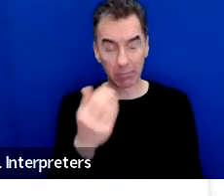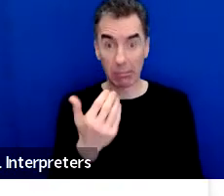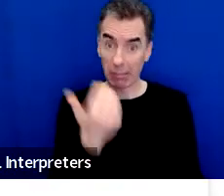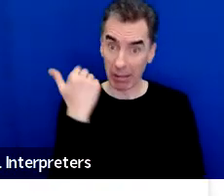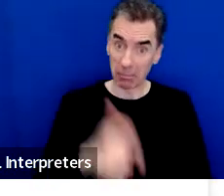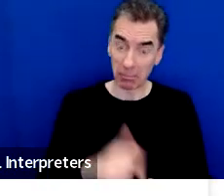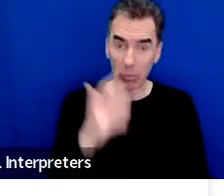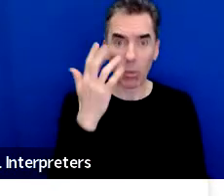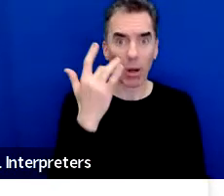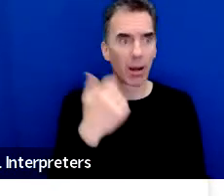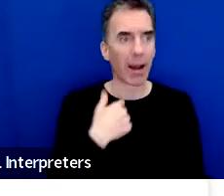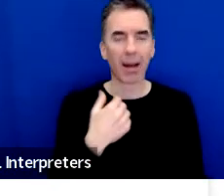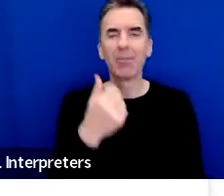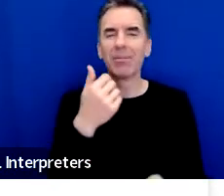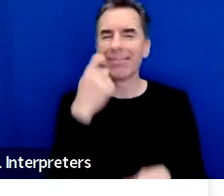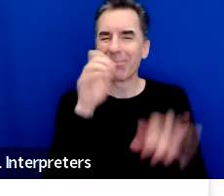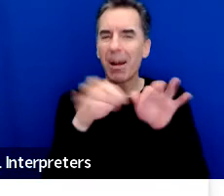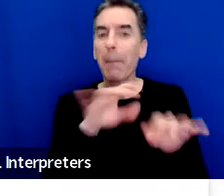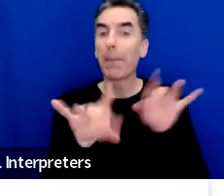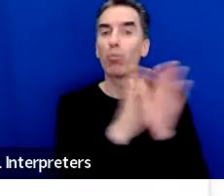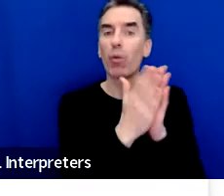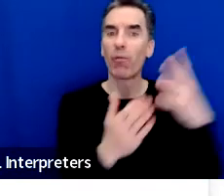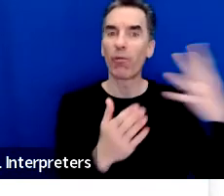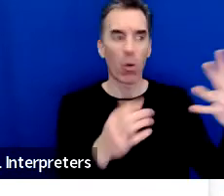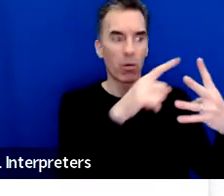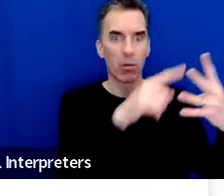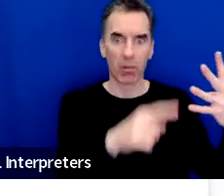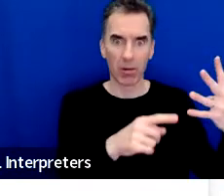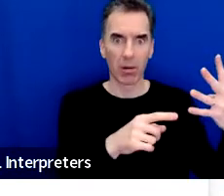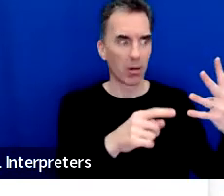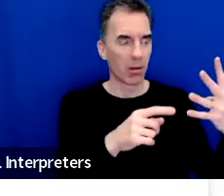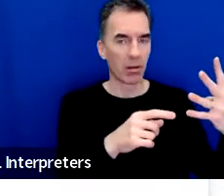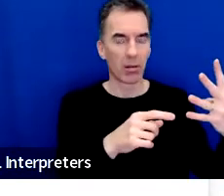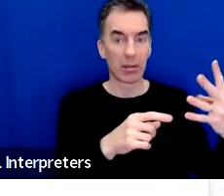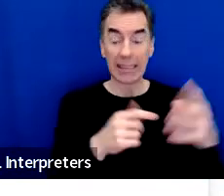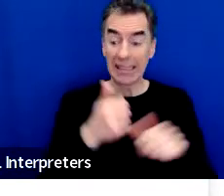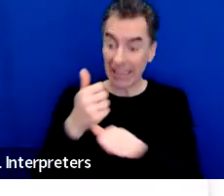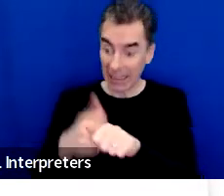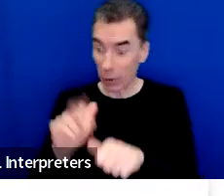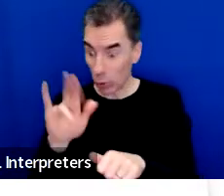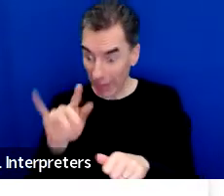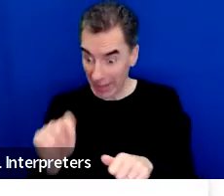four different books and even those didn't cover every single unit. I did still use